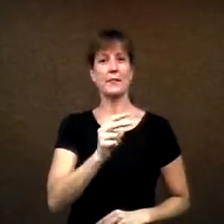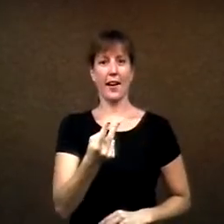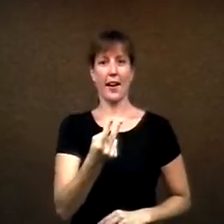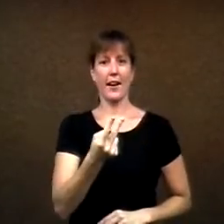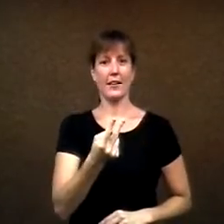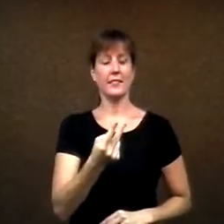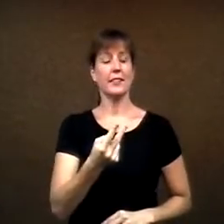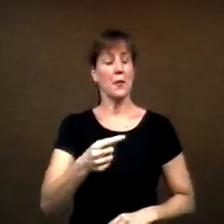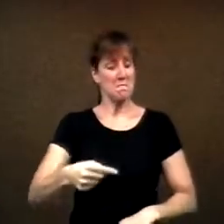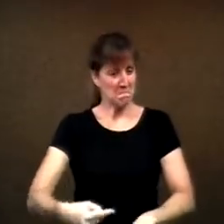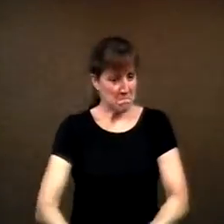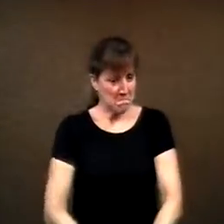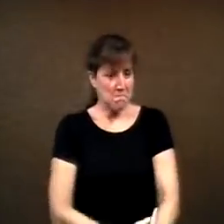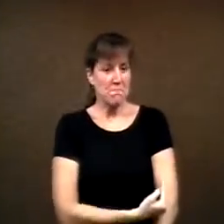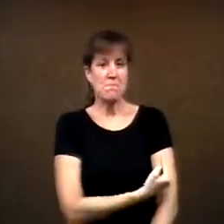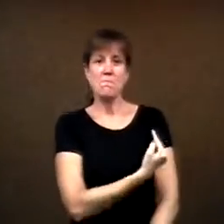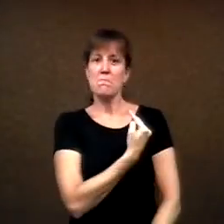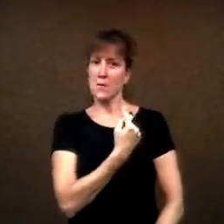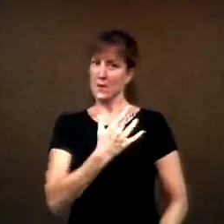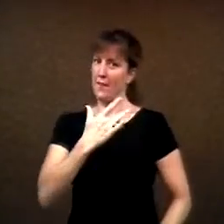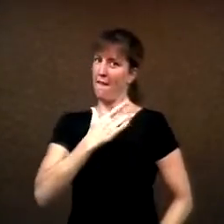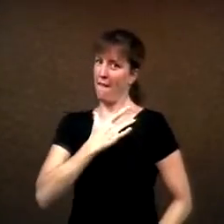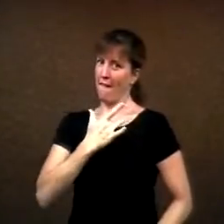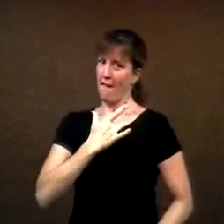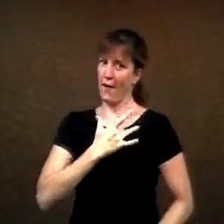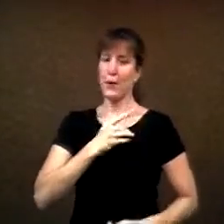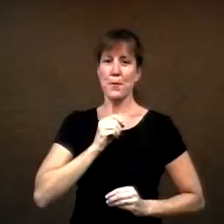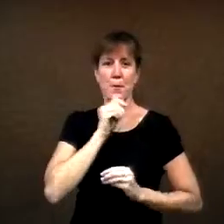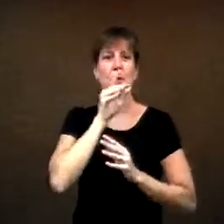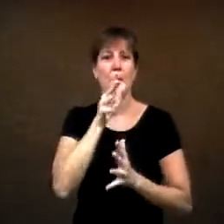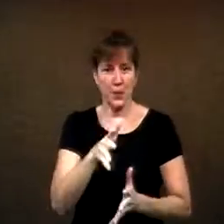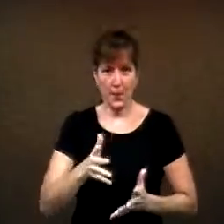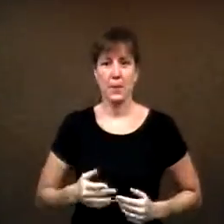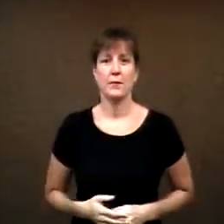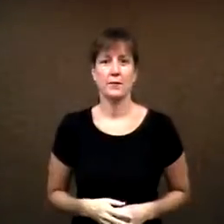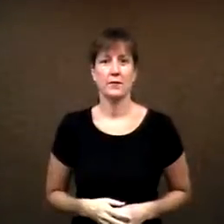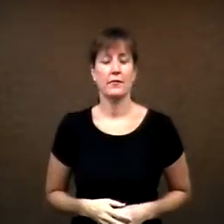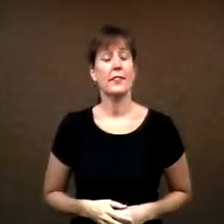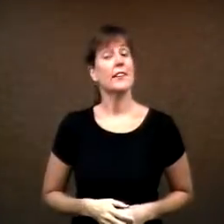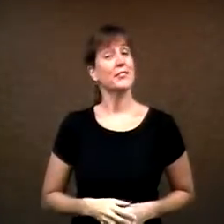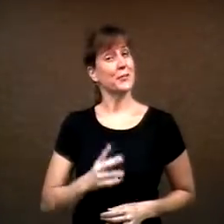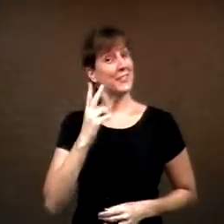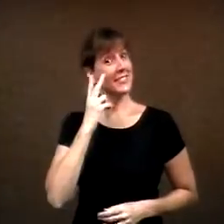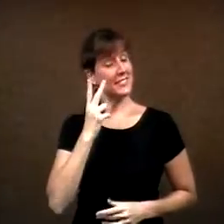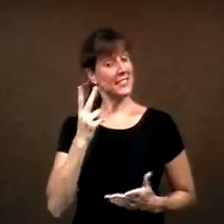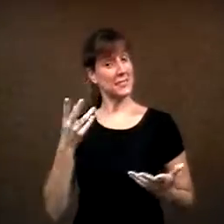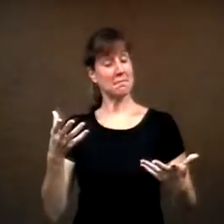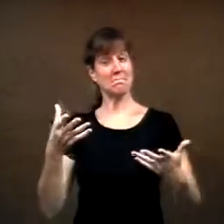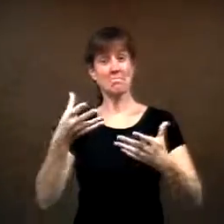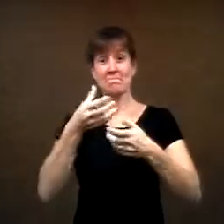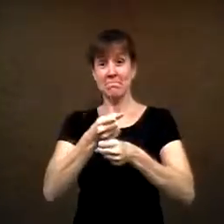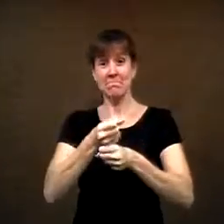the heart. ... So what we see is, to wrap things up, we've got two basic components - we've got a heart,